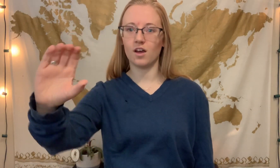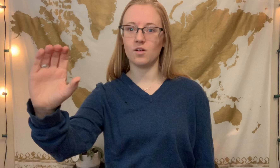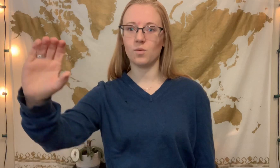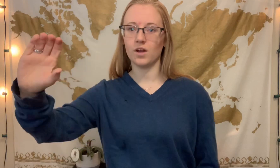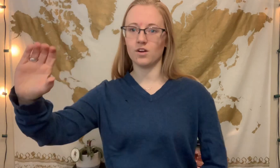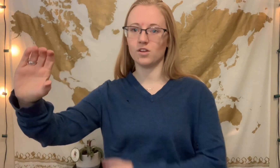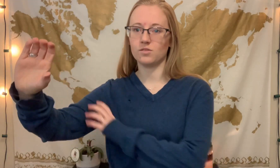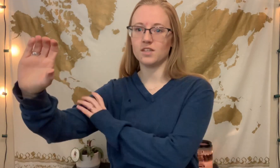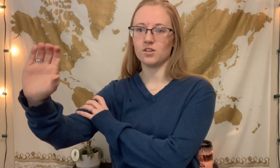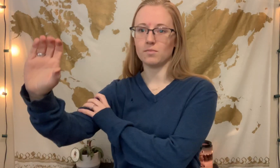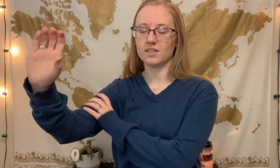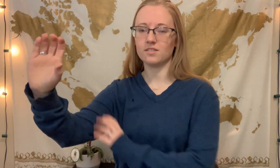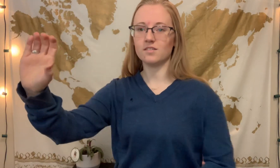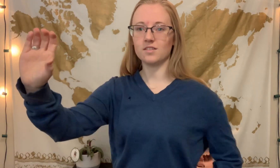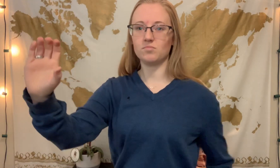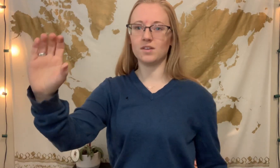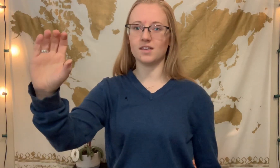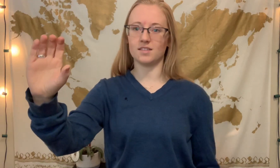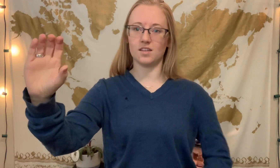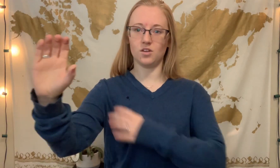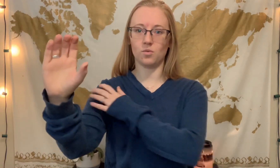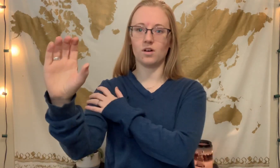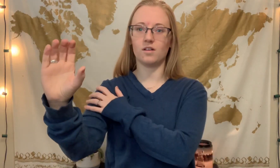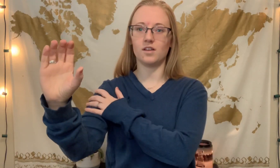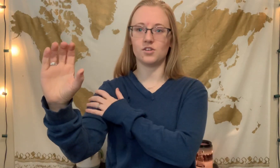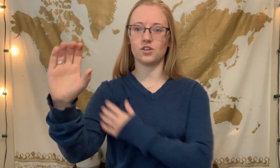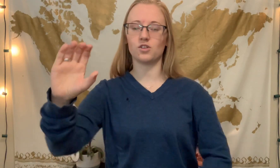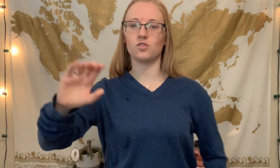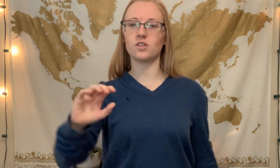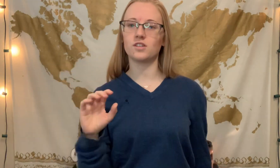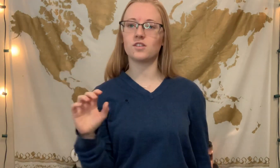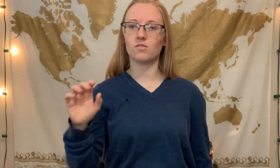where you're using your muscles because then you will injure your shoulder so